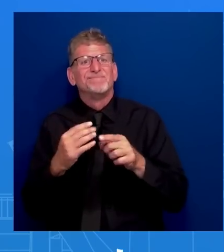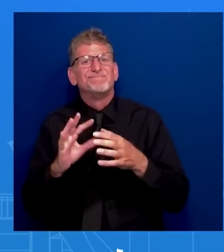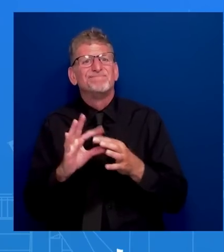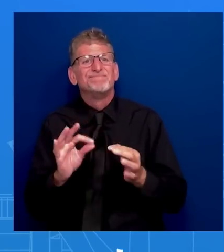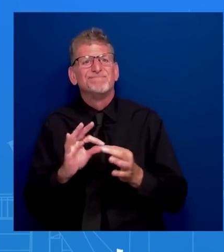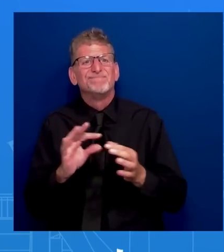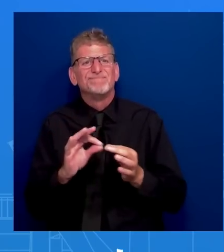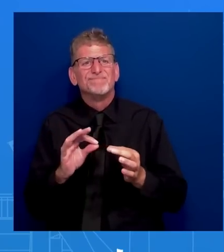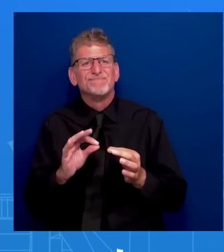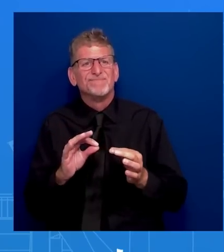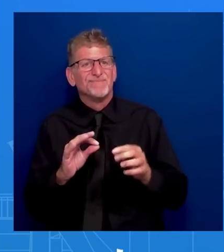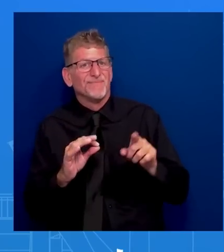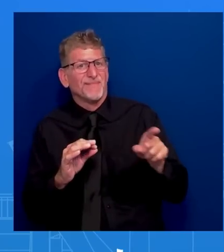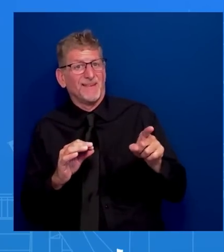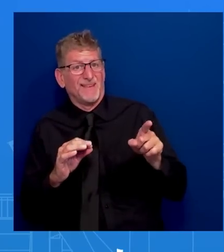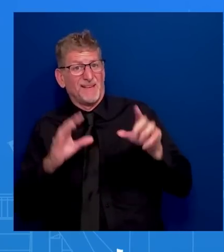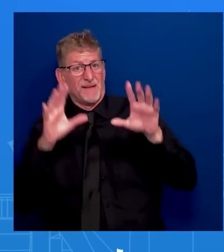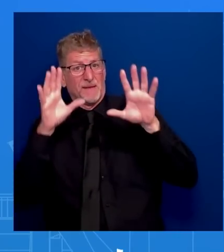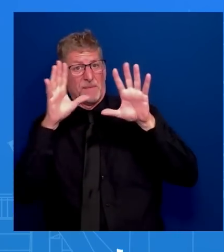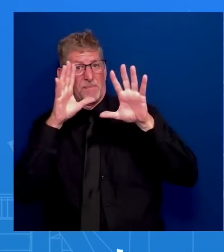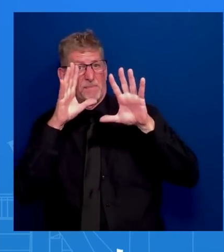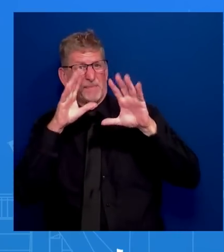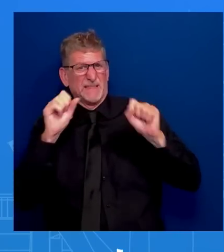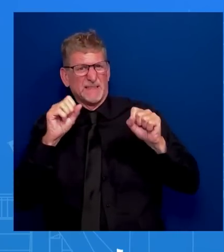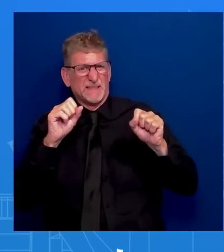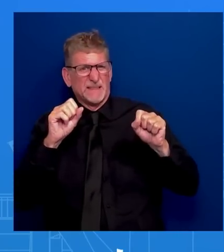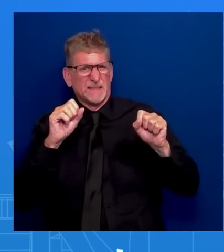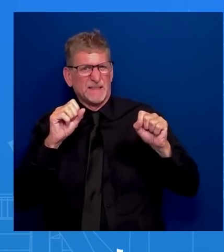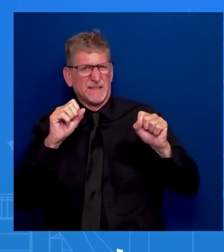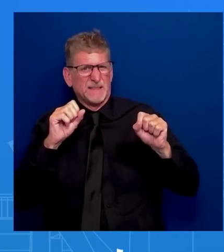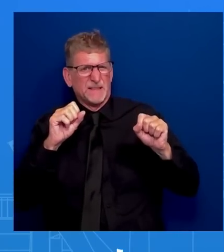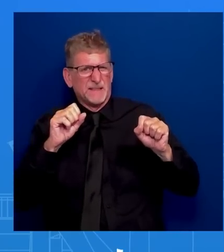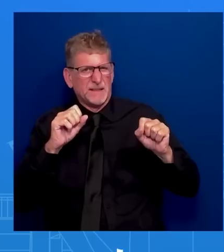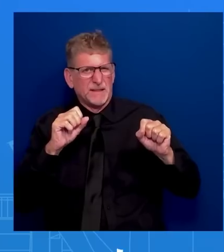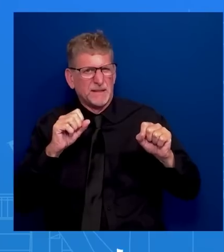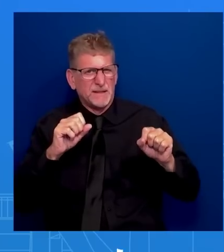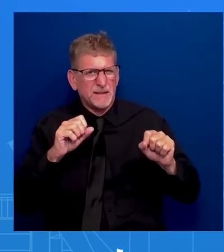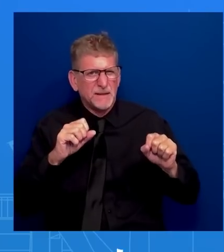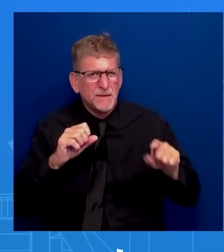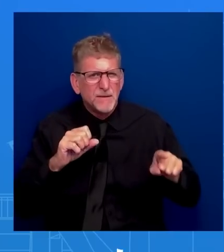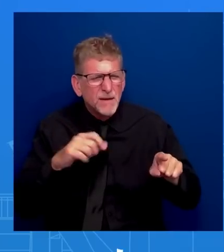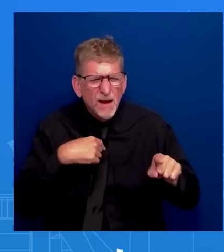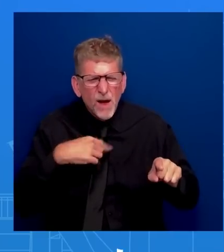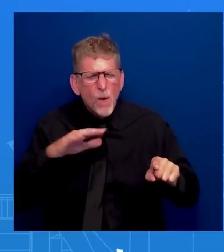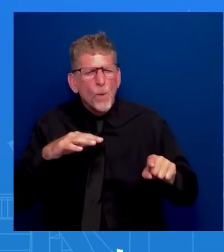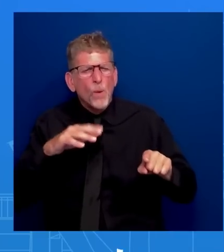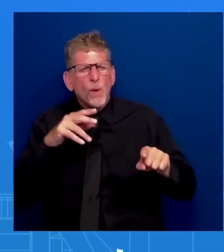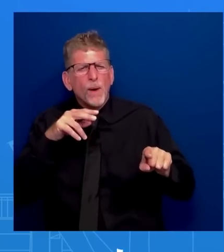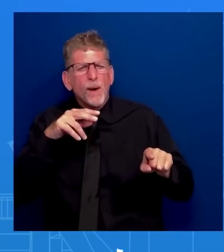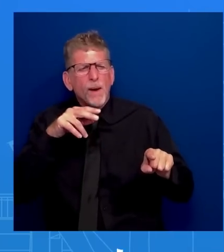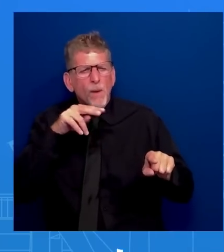Ms. Jean-Pierre: I know -- I know she was on -- I know she was on. Look, she's going to speak for herself. She is the Speaker.